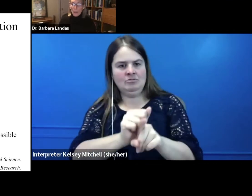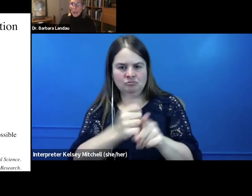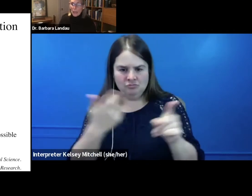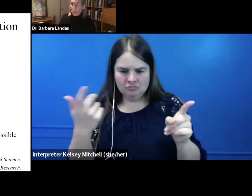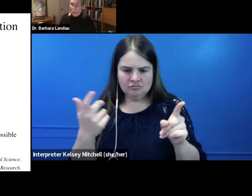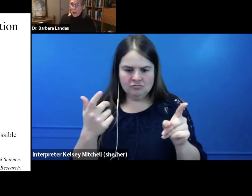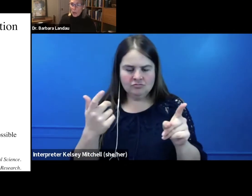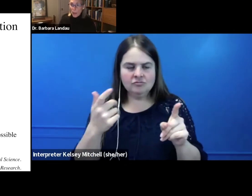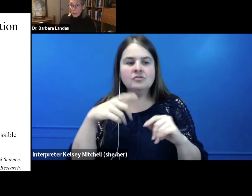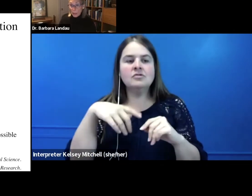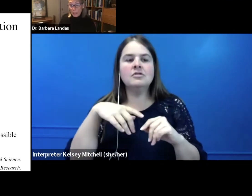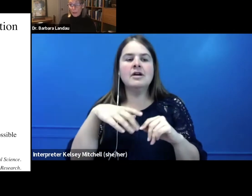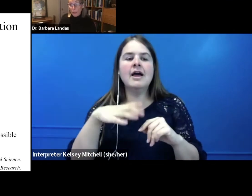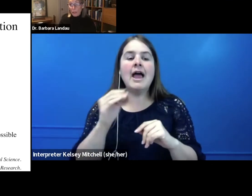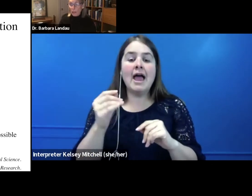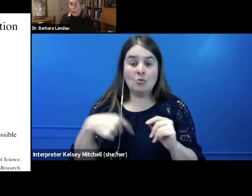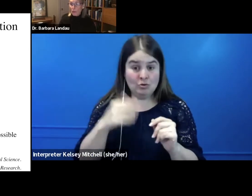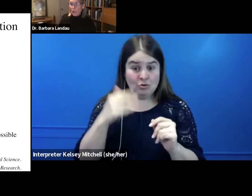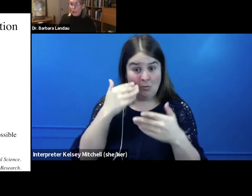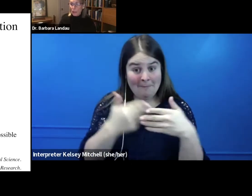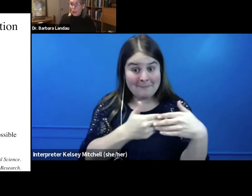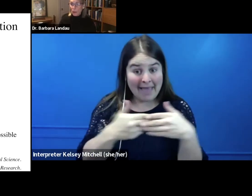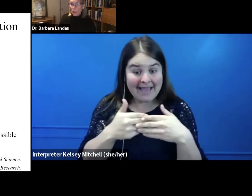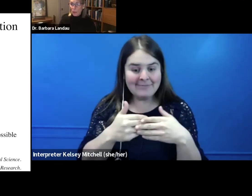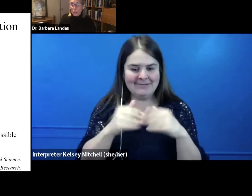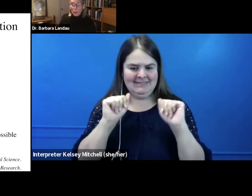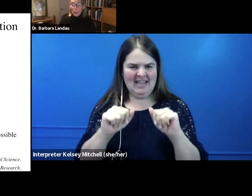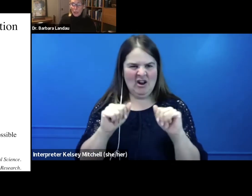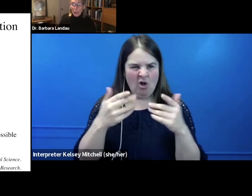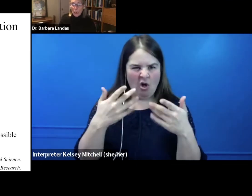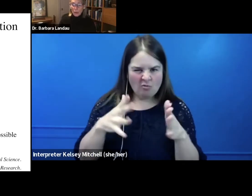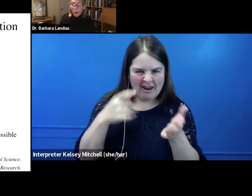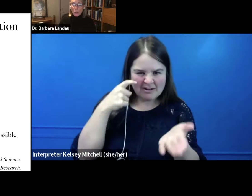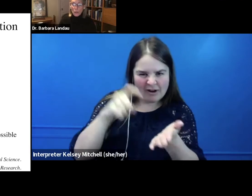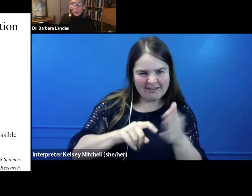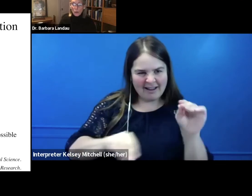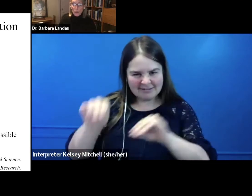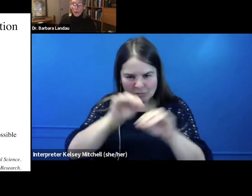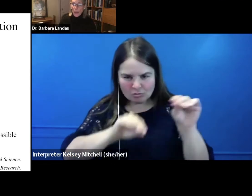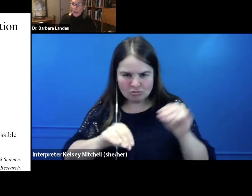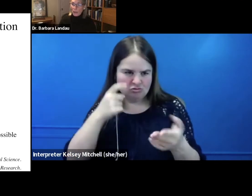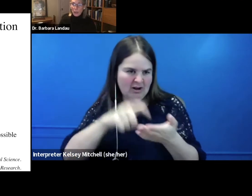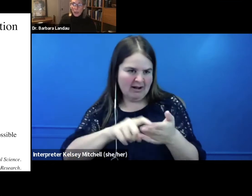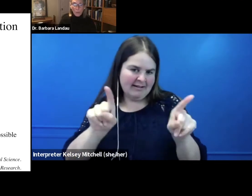and we know that babies are sensitive to biological motion